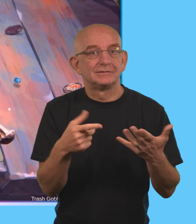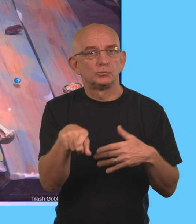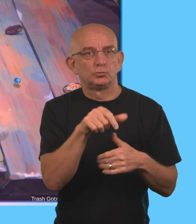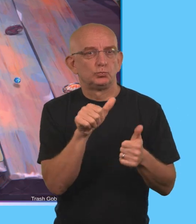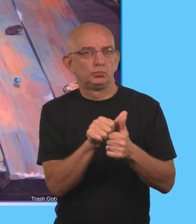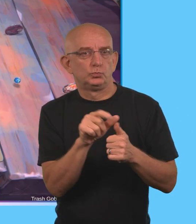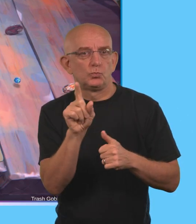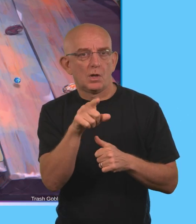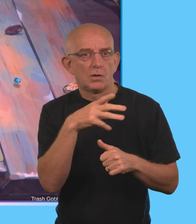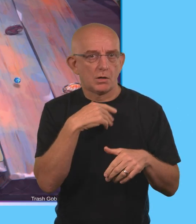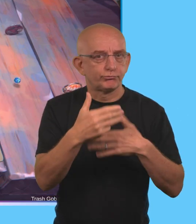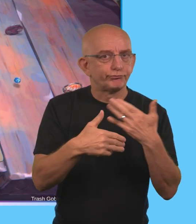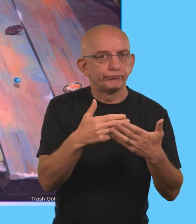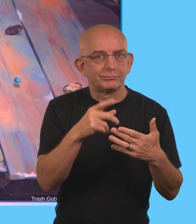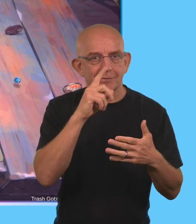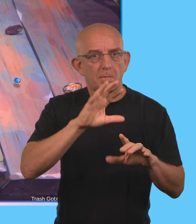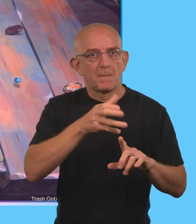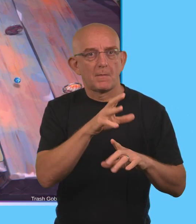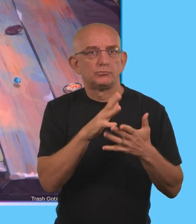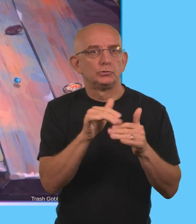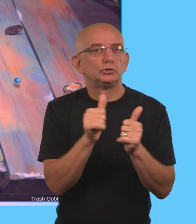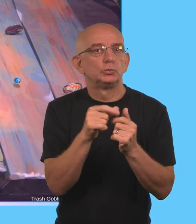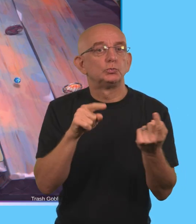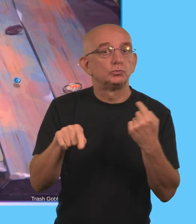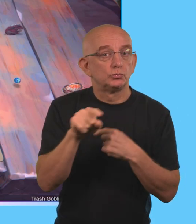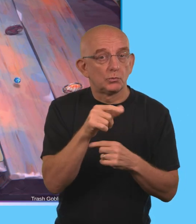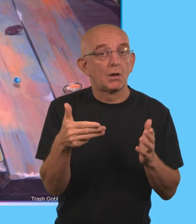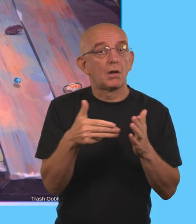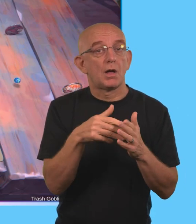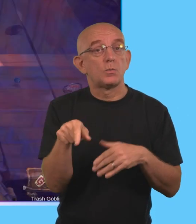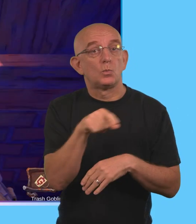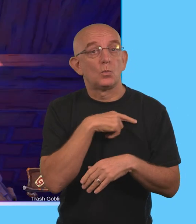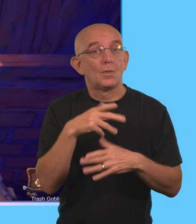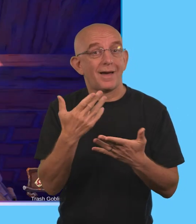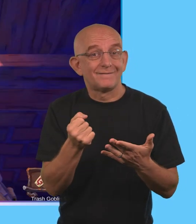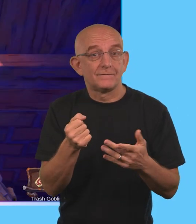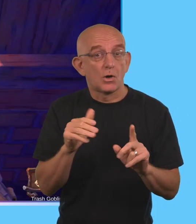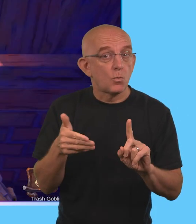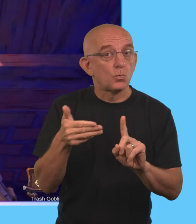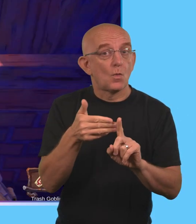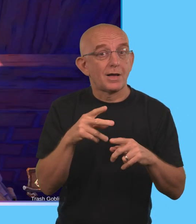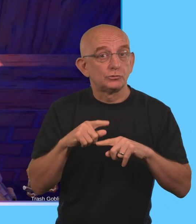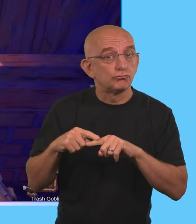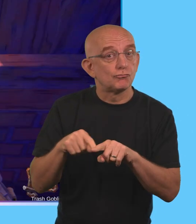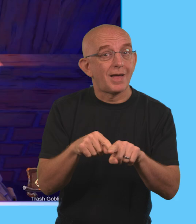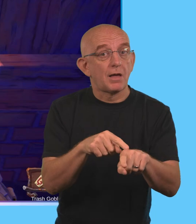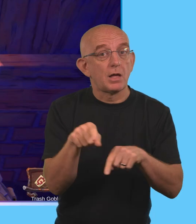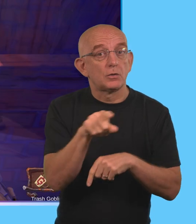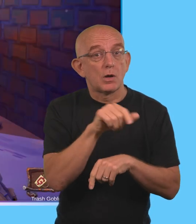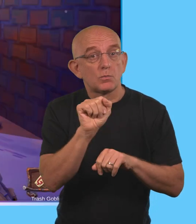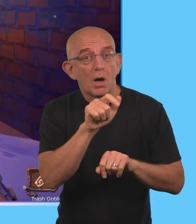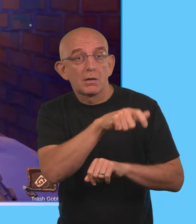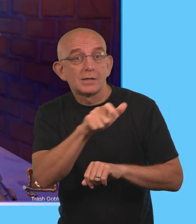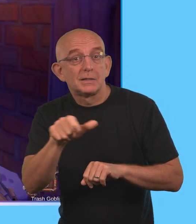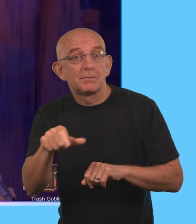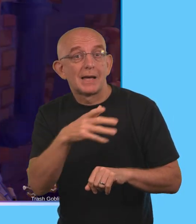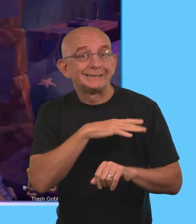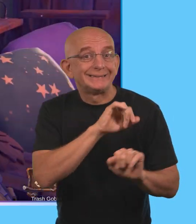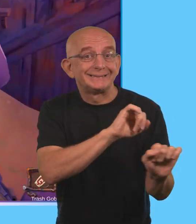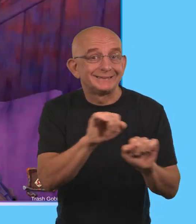keys, whilst choosing the object rotation speed that suits you best. We added a Quest Tracker to ensure you always know what to do to meet